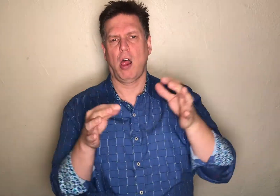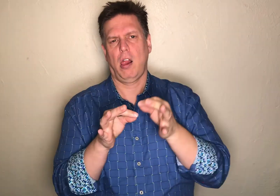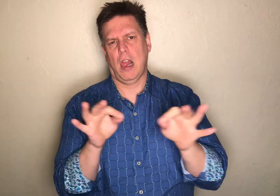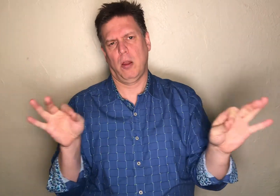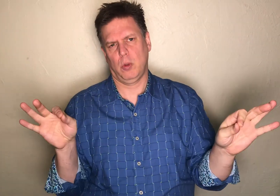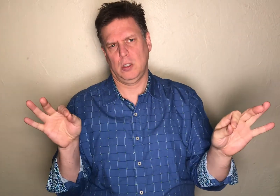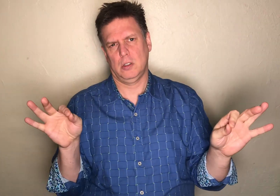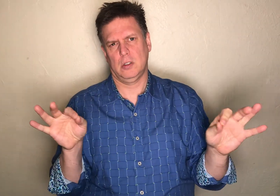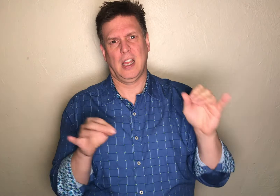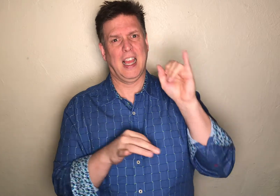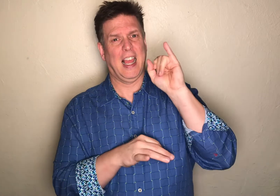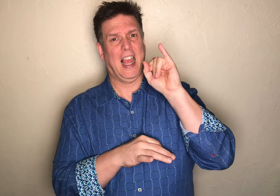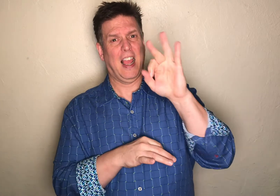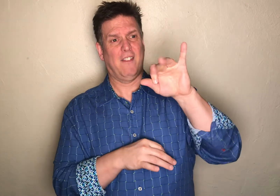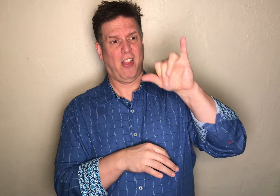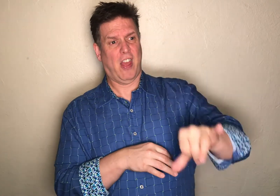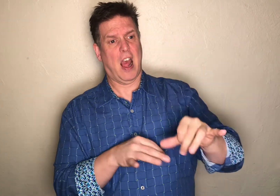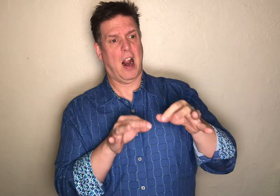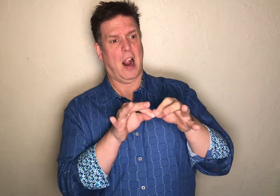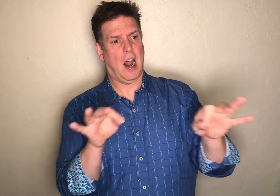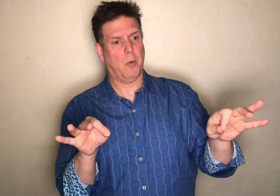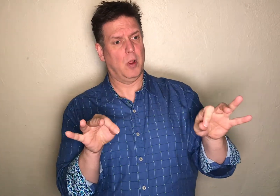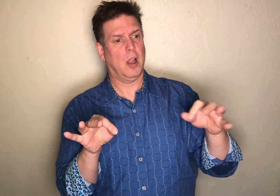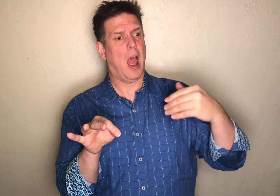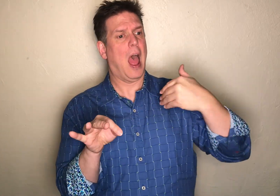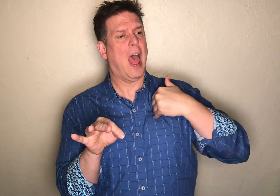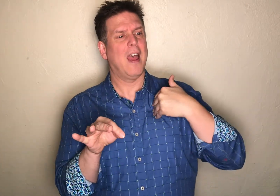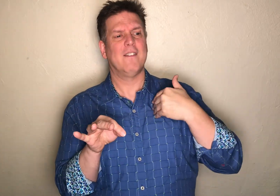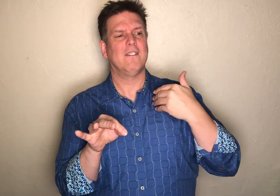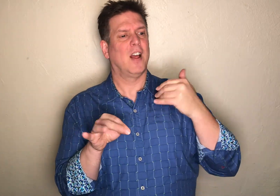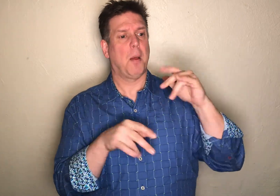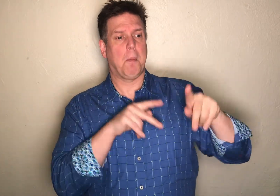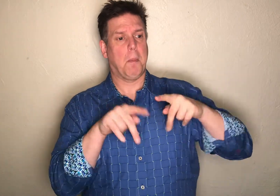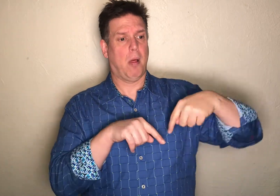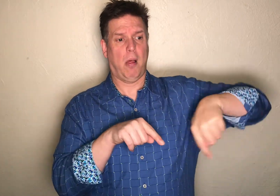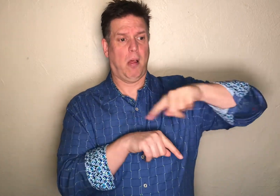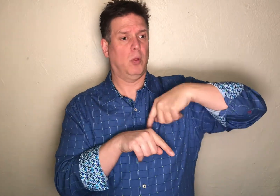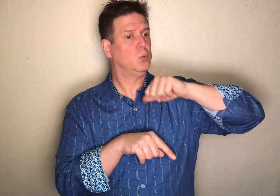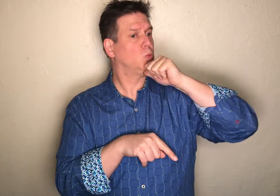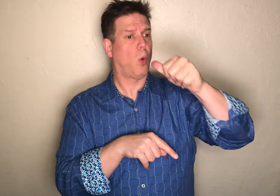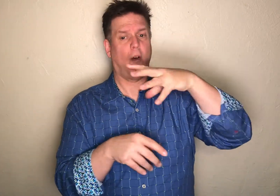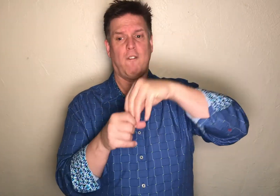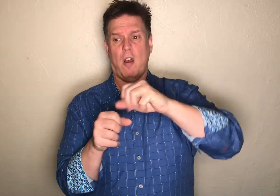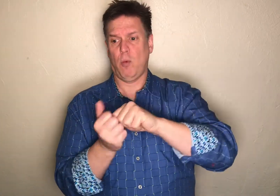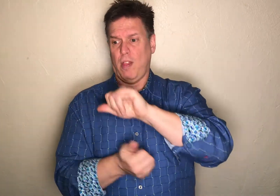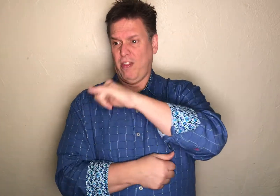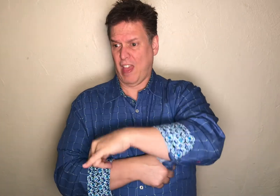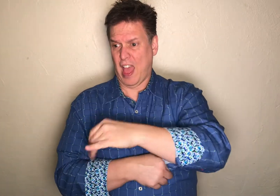field and that's true for all languages If people who use a particular language